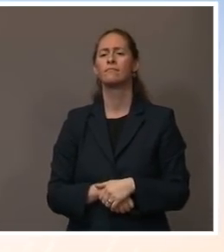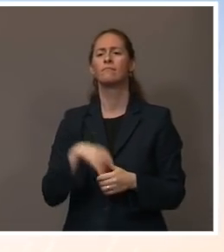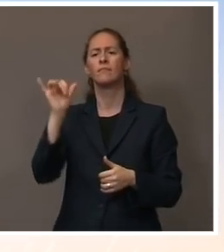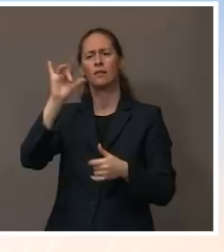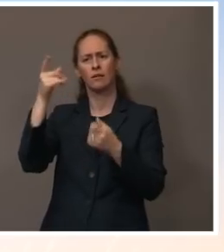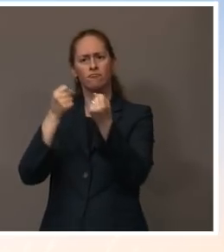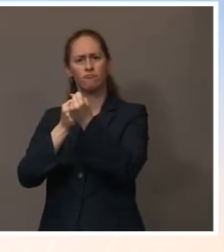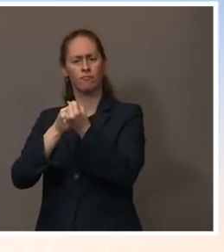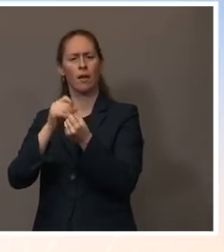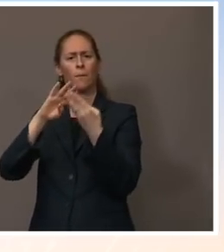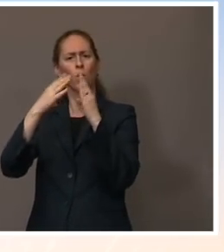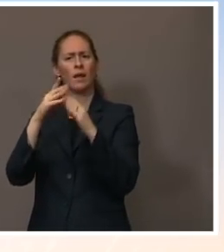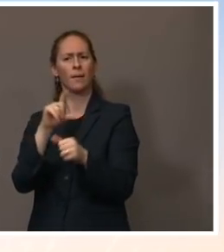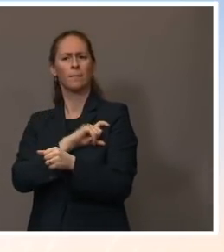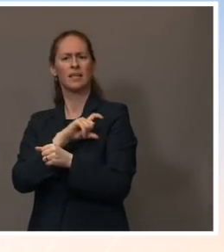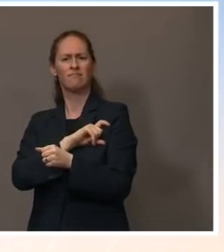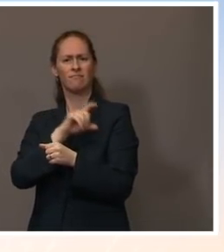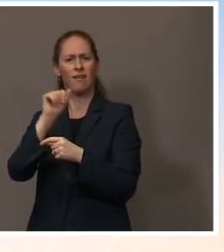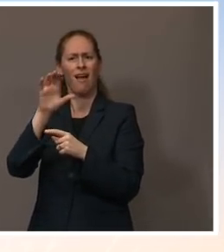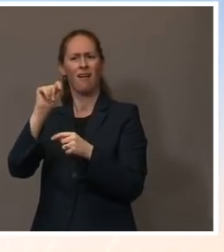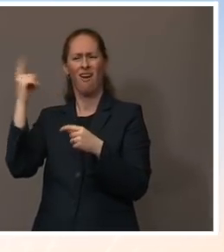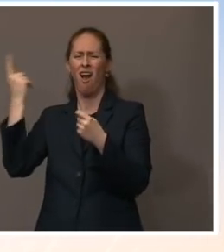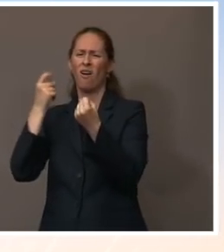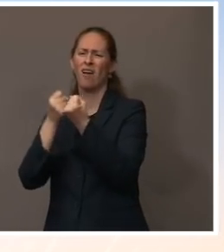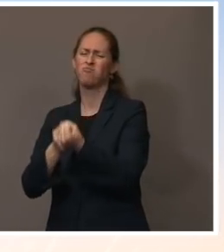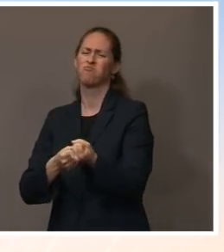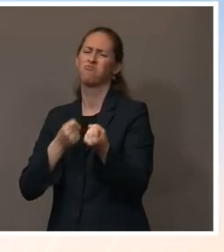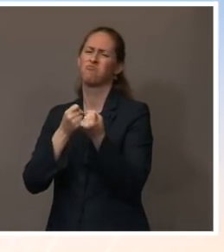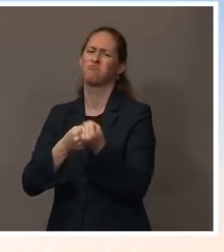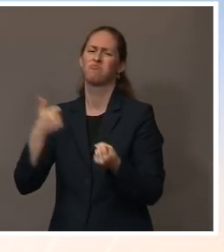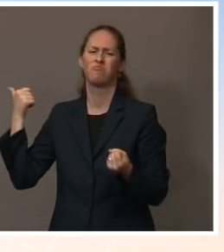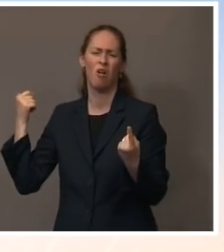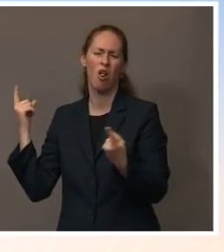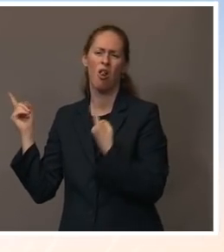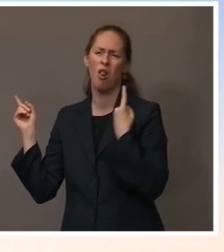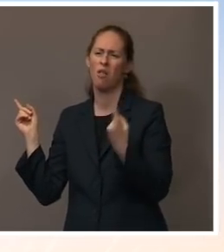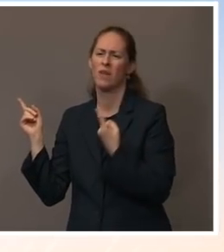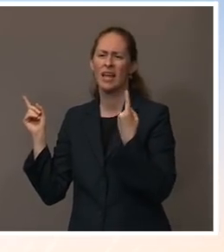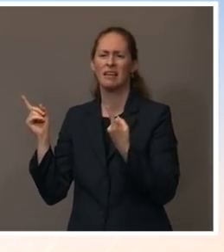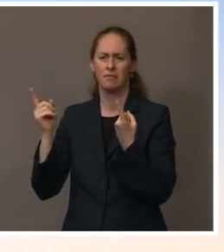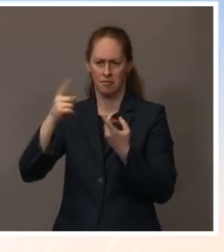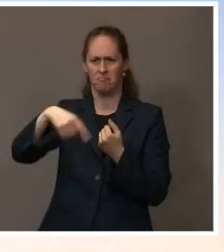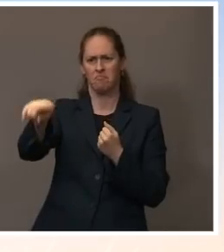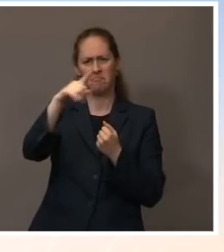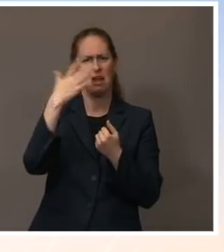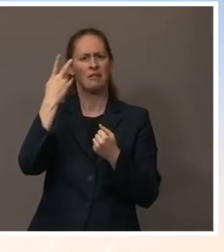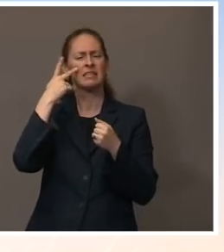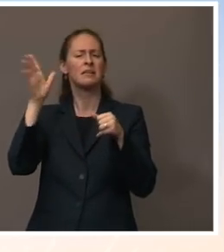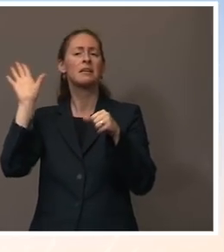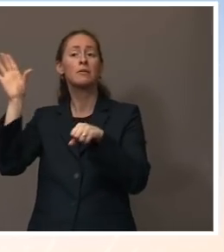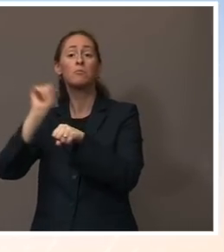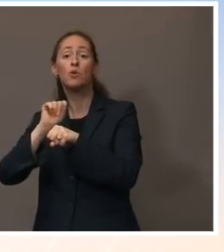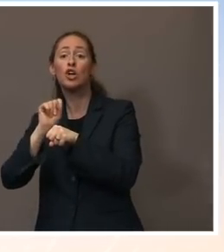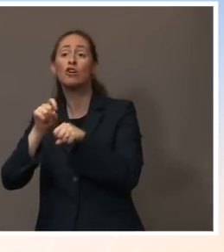that he has been a longtime advocate for. And I think you will see continuity in terms of his support for those initiatives moving forward.